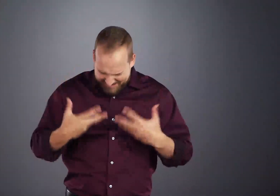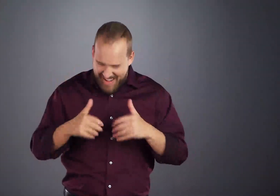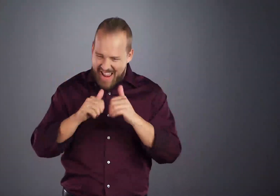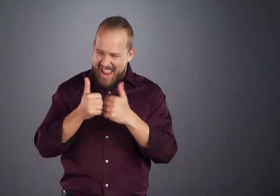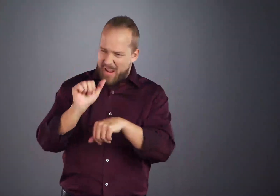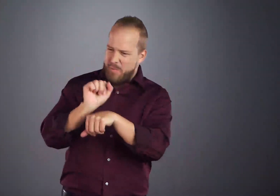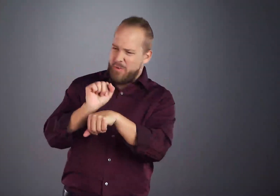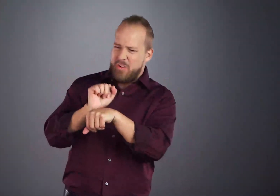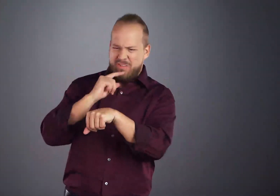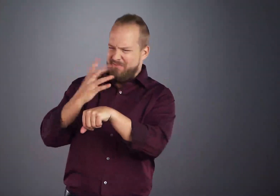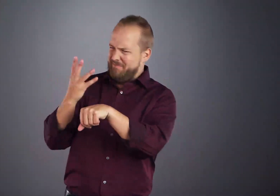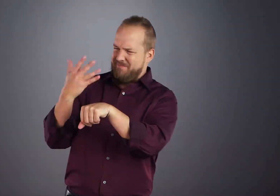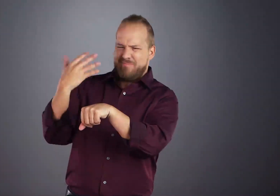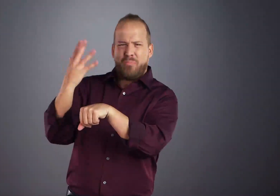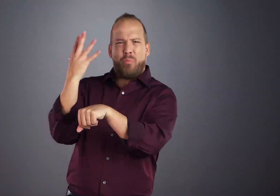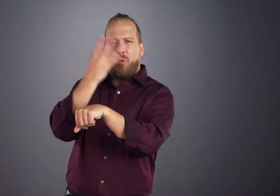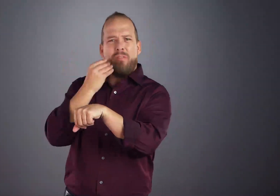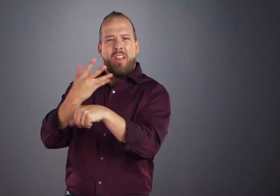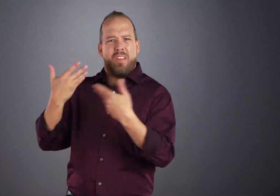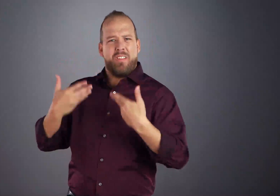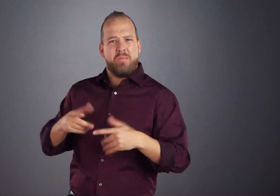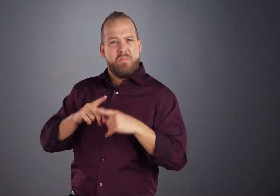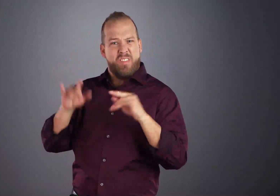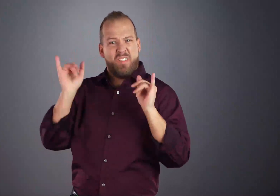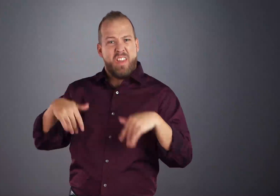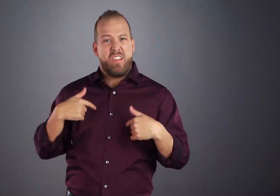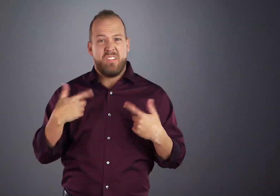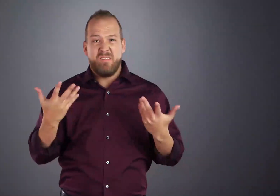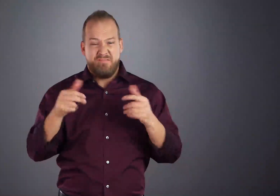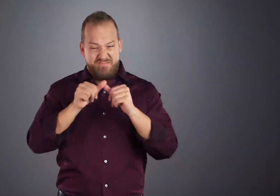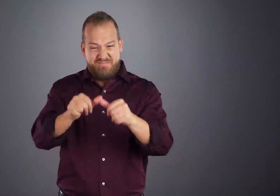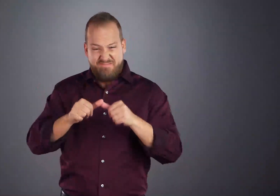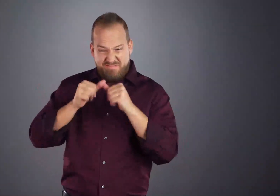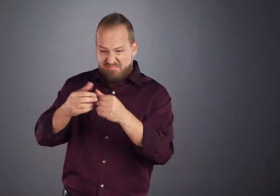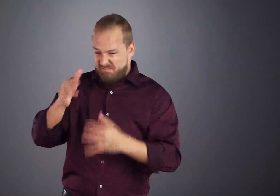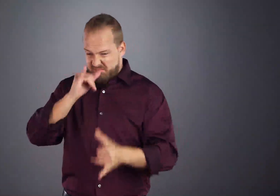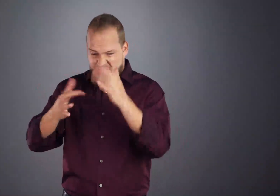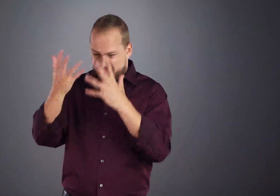for mine endured this agony two more years.